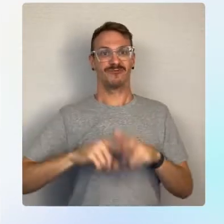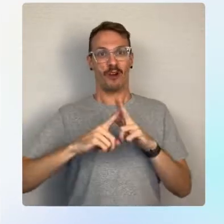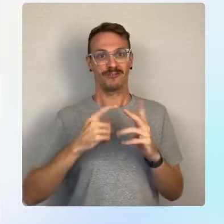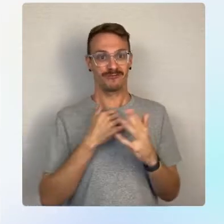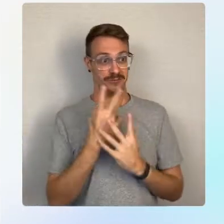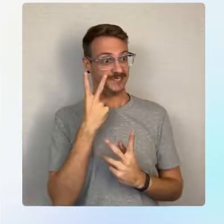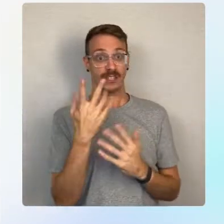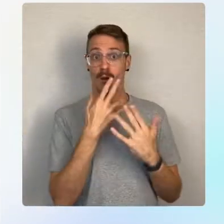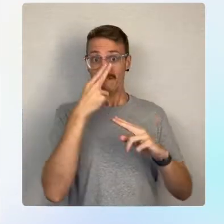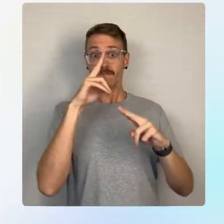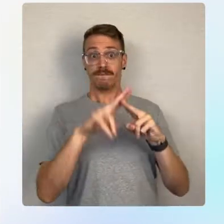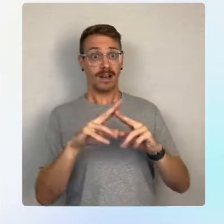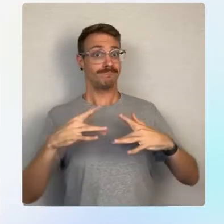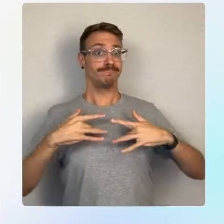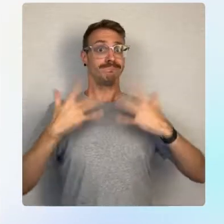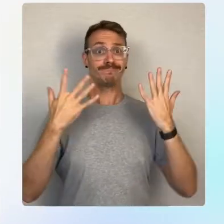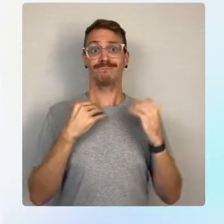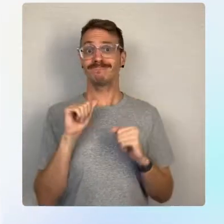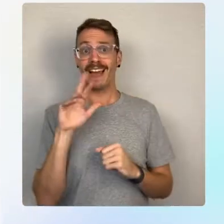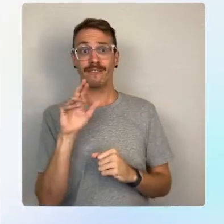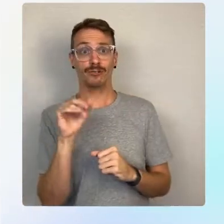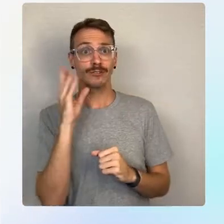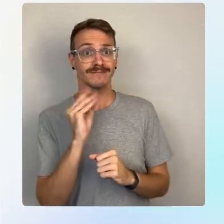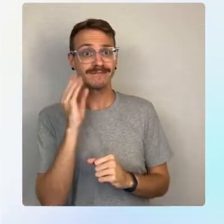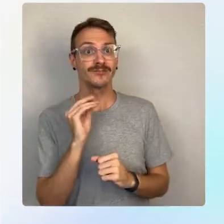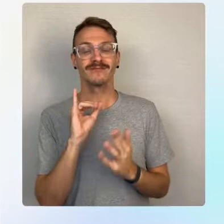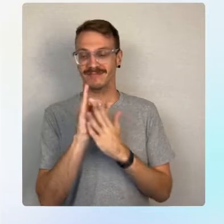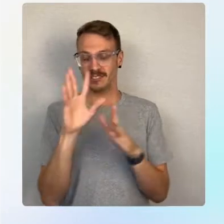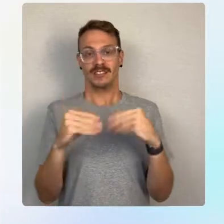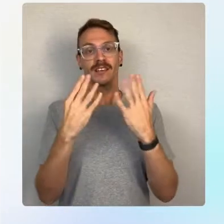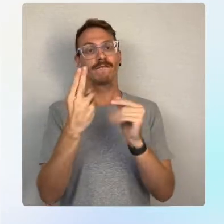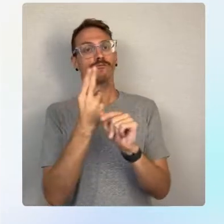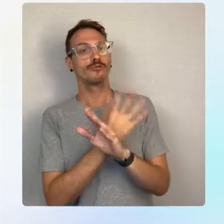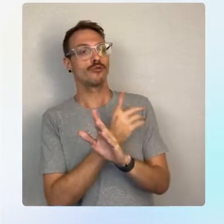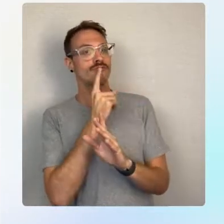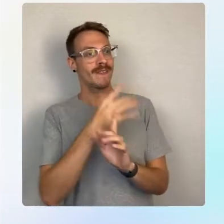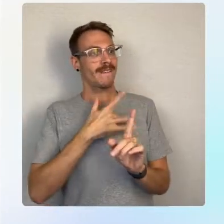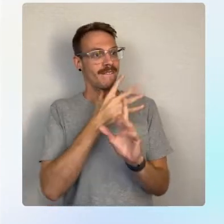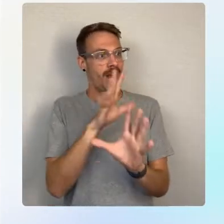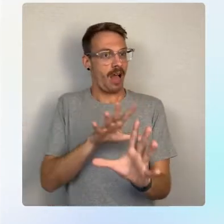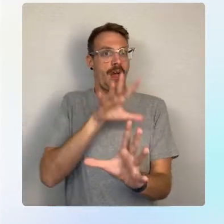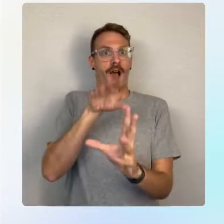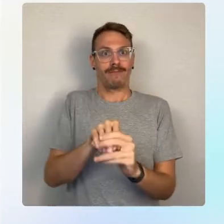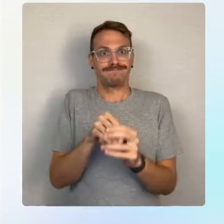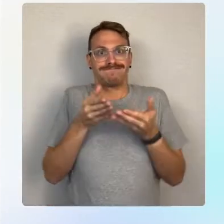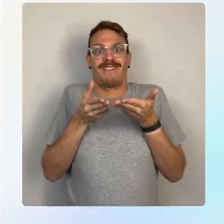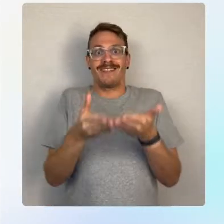and delightful avatar experiences that give users a real sense of embodiment and presence,